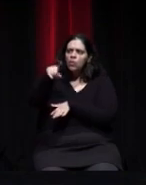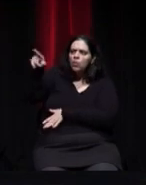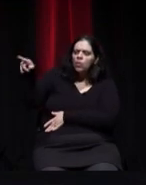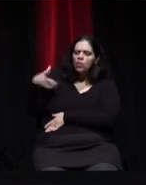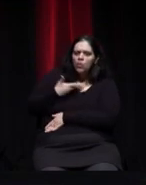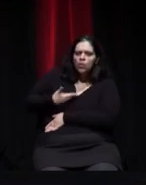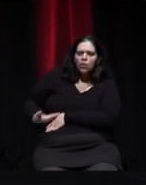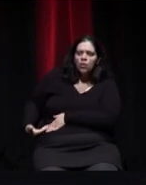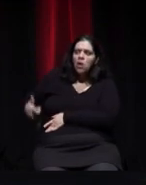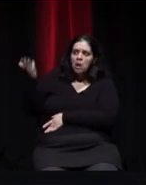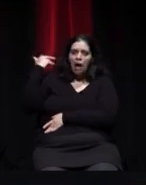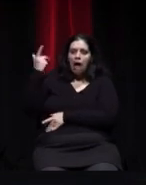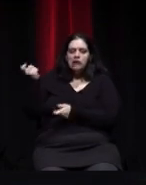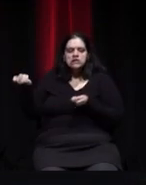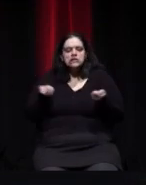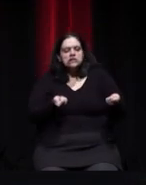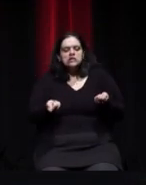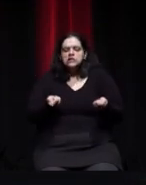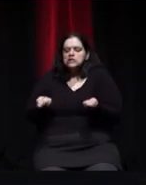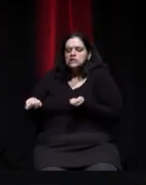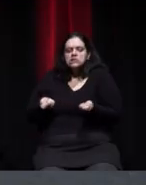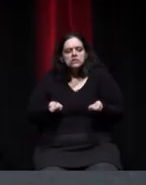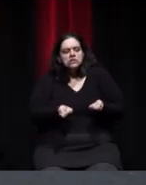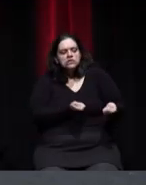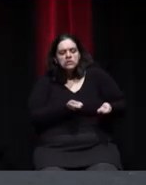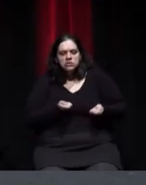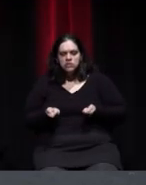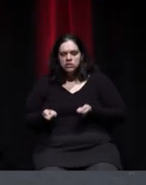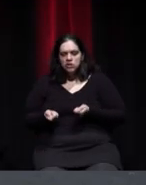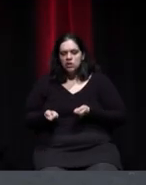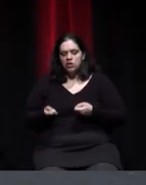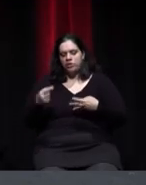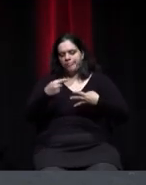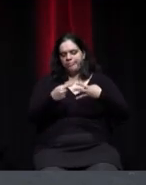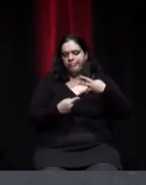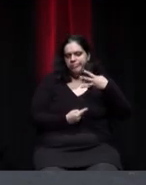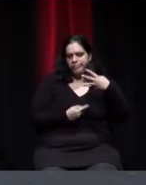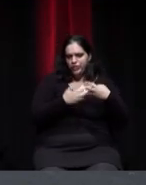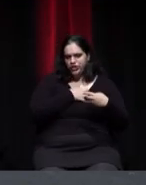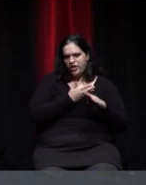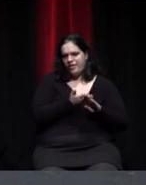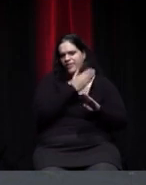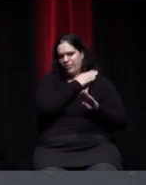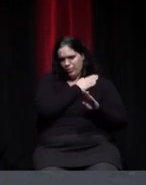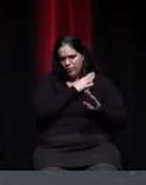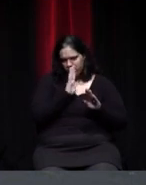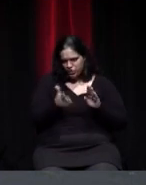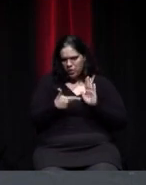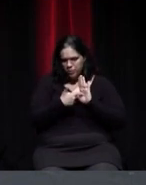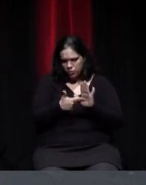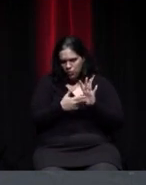who've taken care of these people and these voices the way I've presented you.